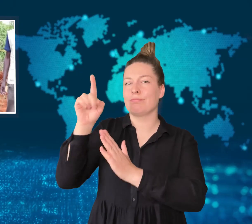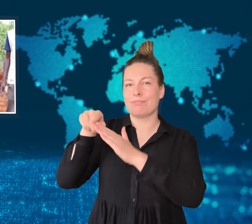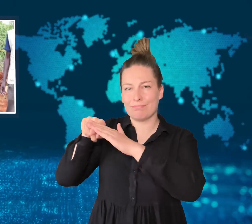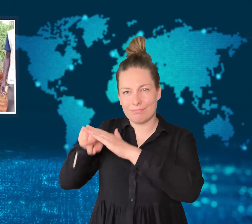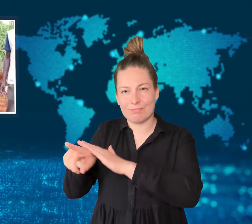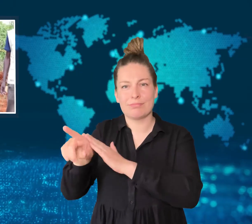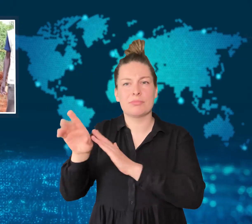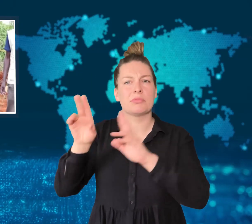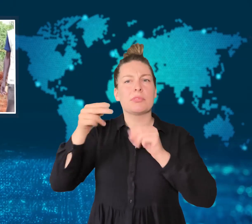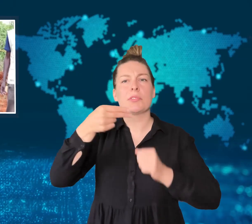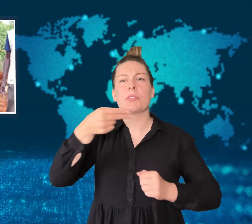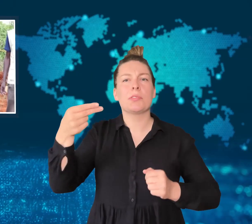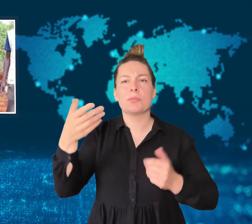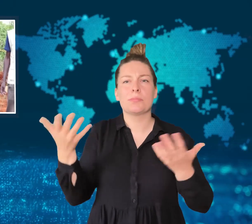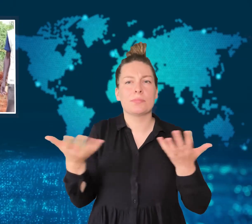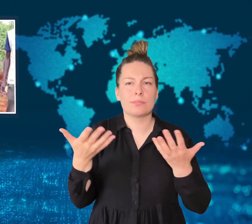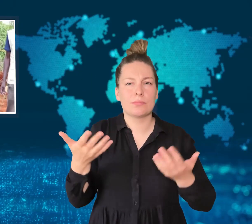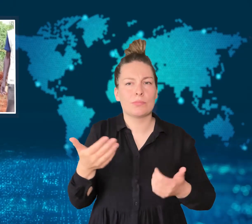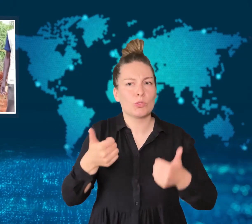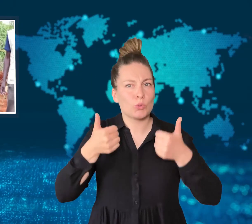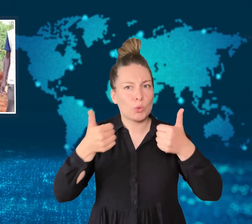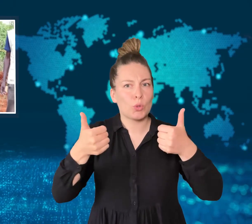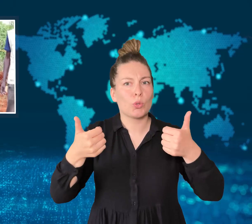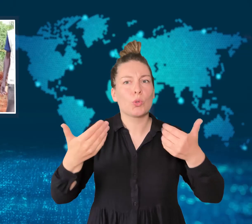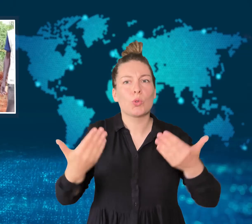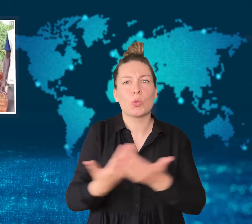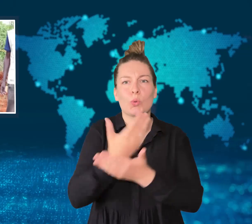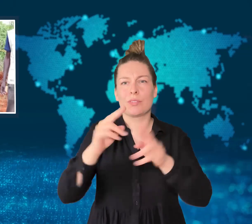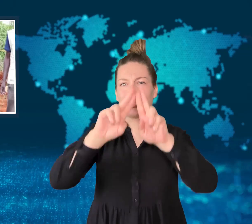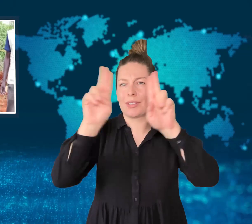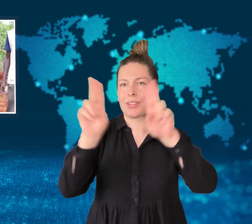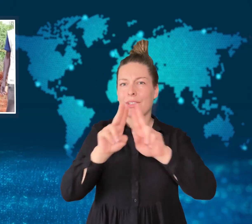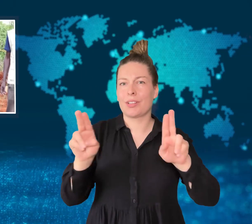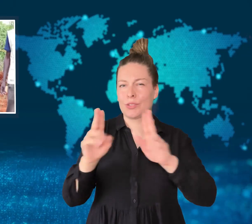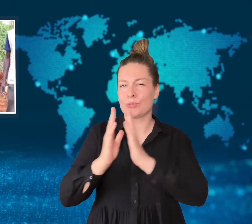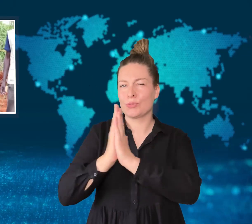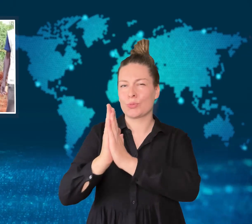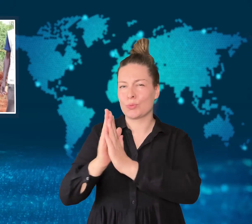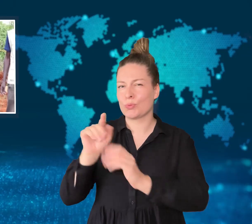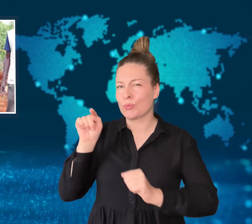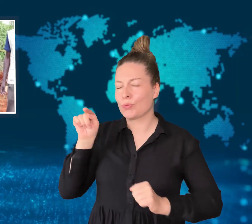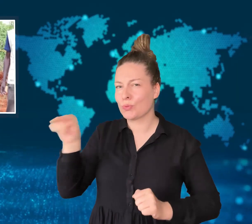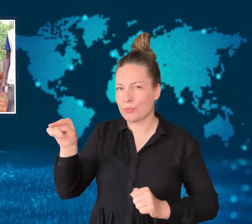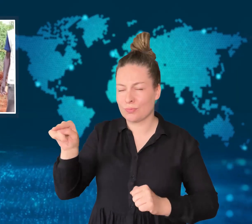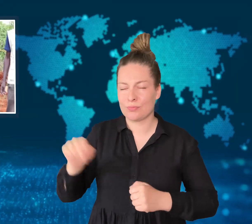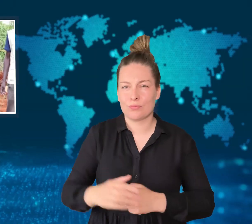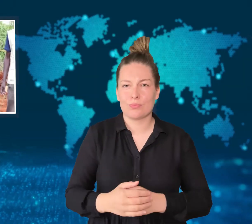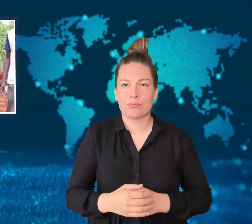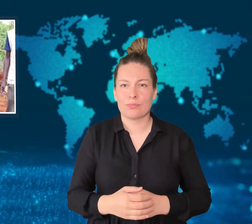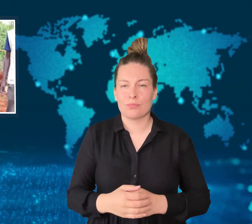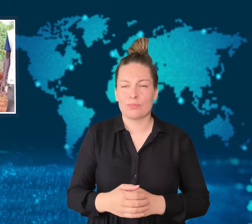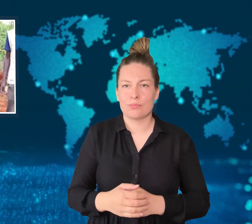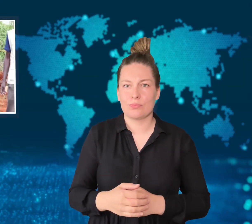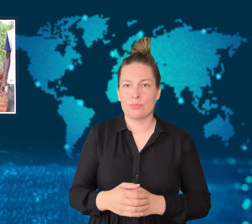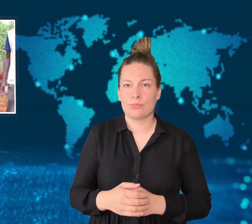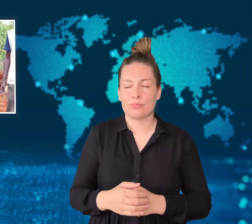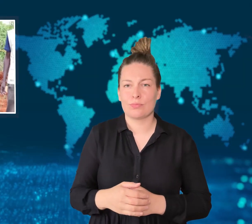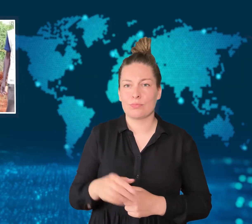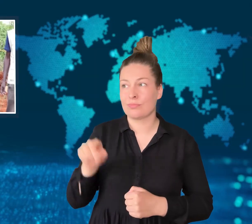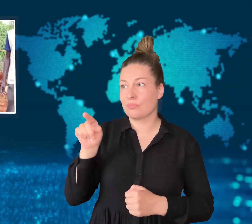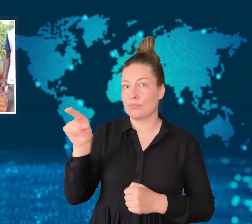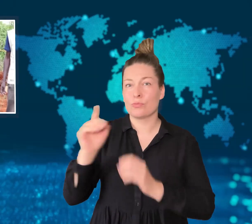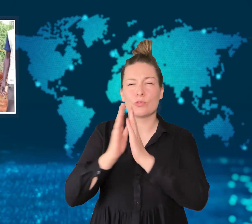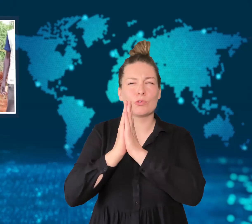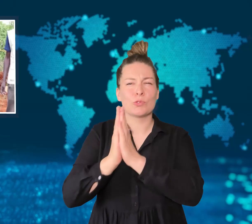was led by Pastor Paul Mackenzie.